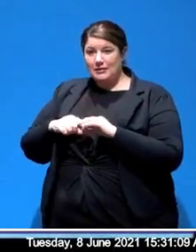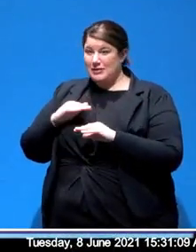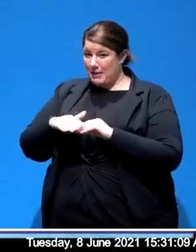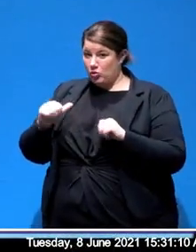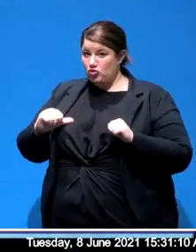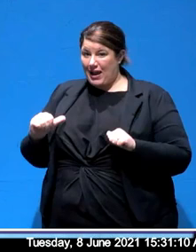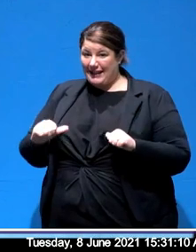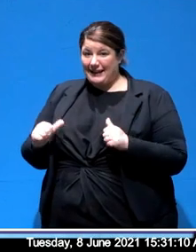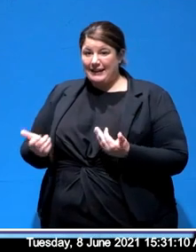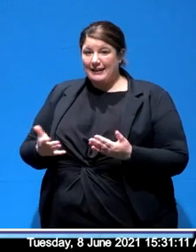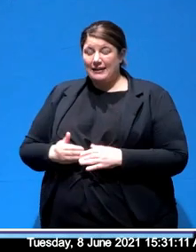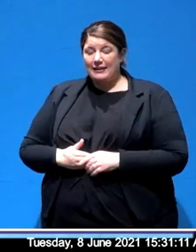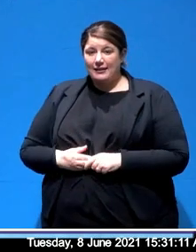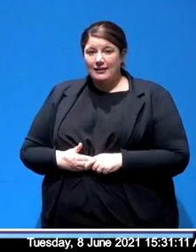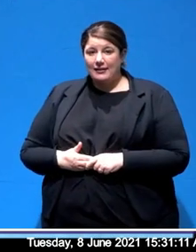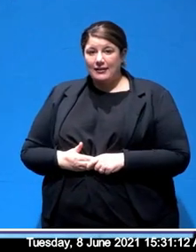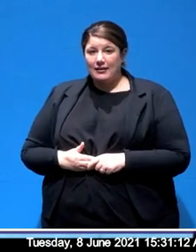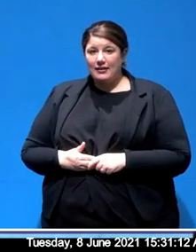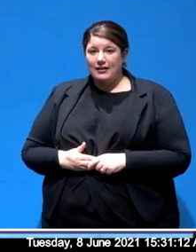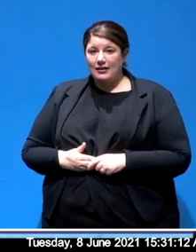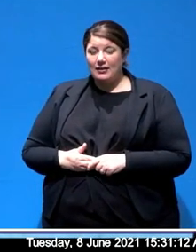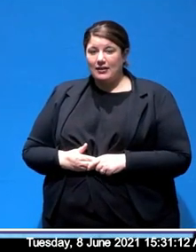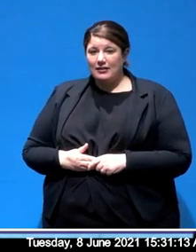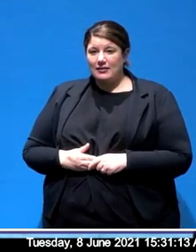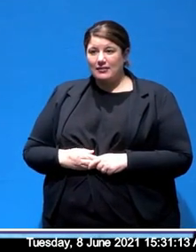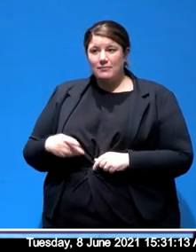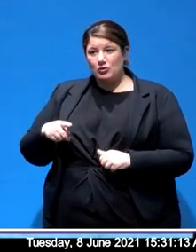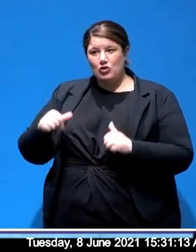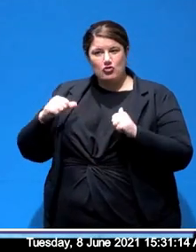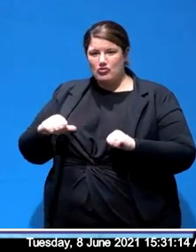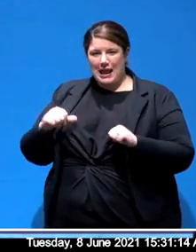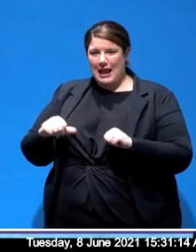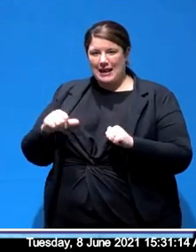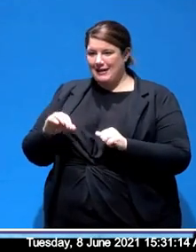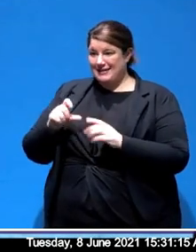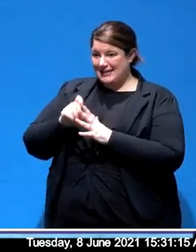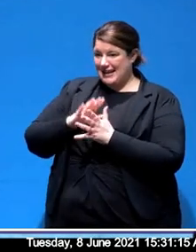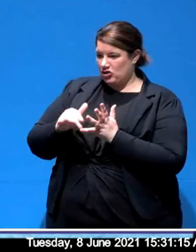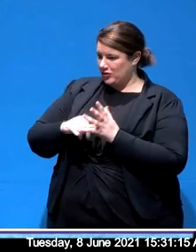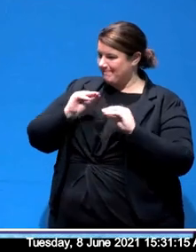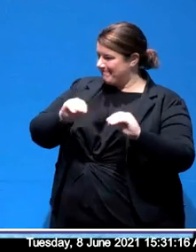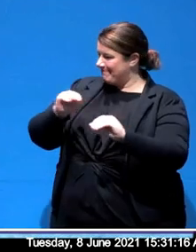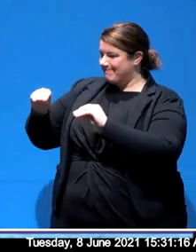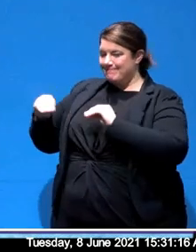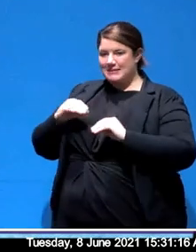And the proposition I want to put to you is that it wasn't being provided by DHS in late 2018 and early 2019, staff